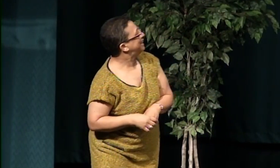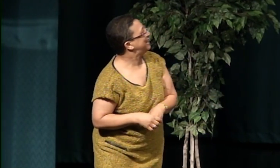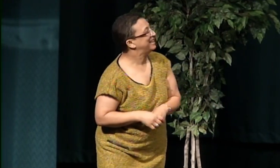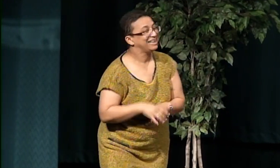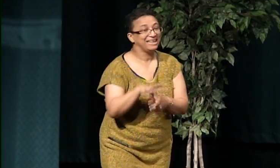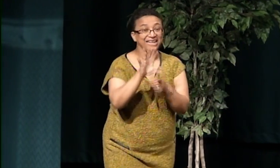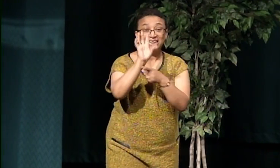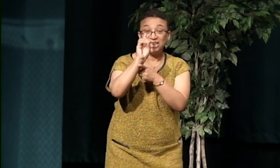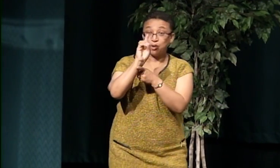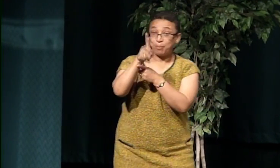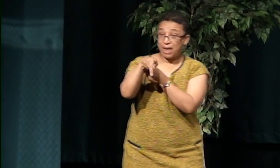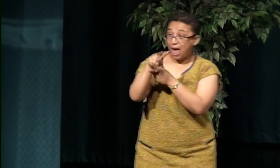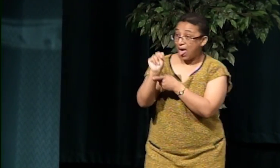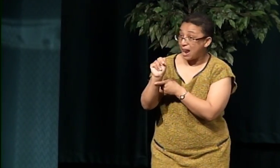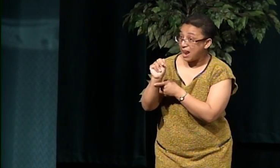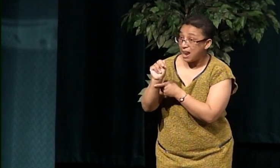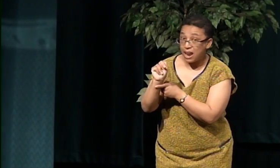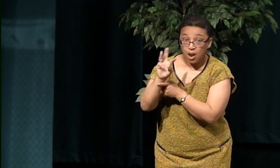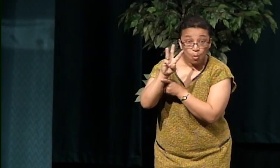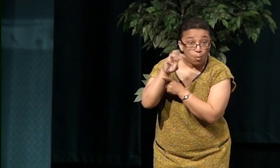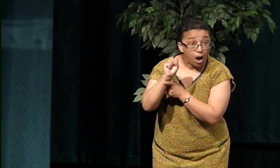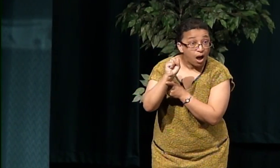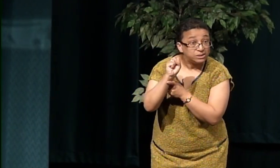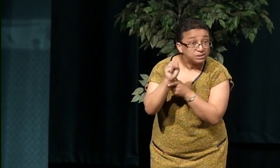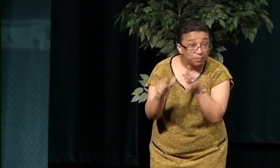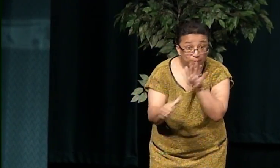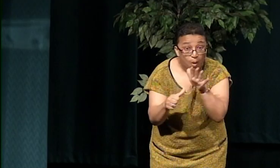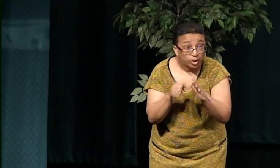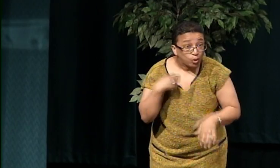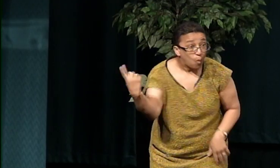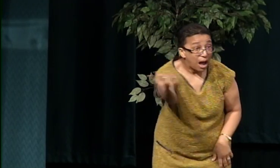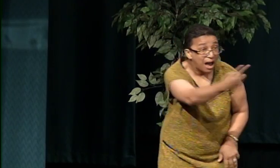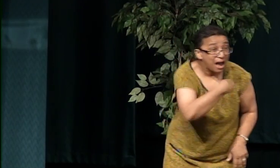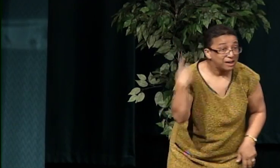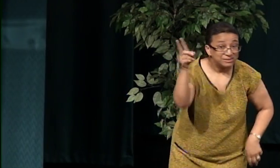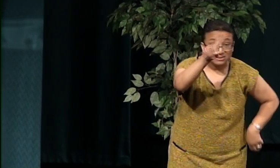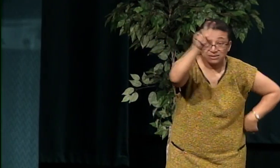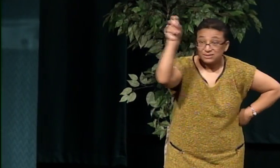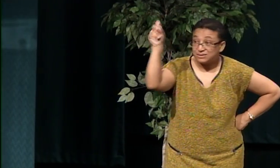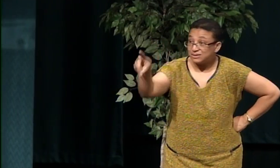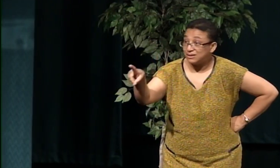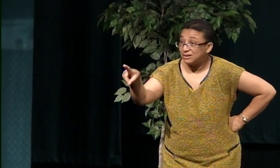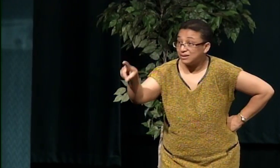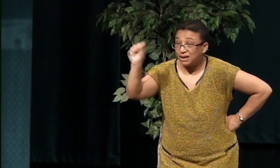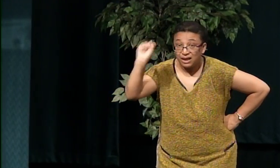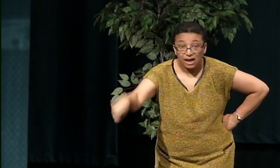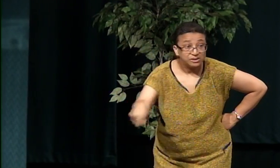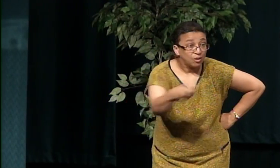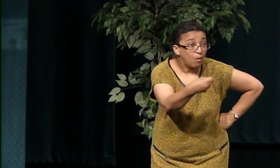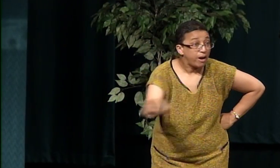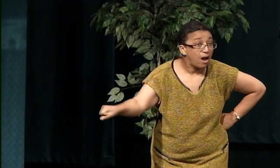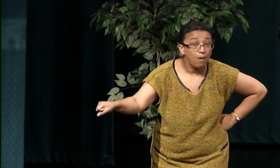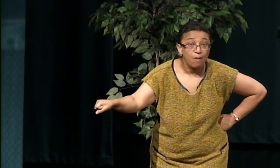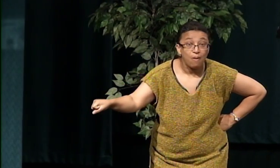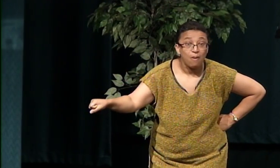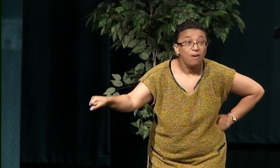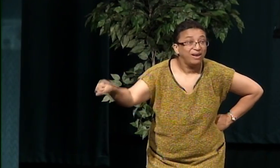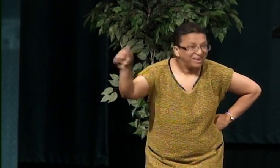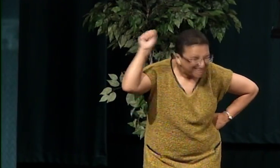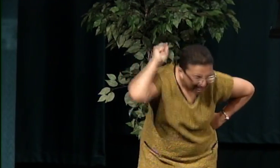stand up and protest for the rights of people. Was D.P.N. important to us? Yes or no?